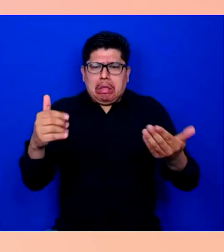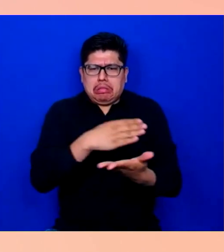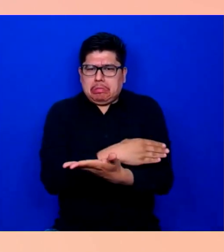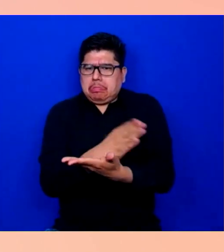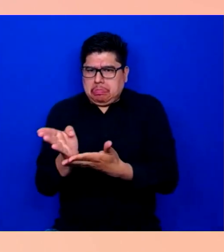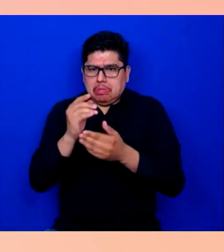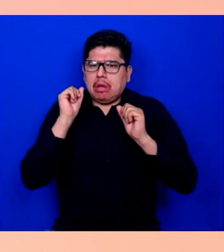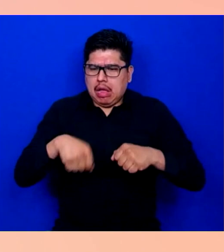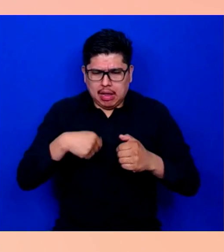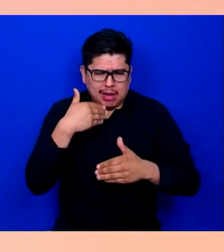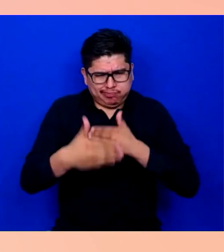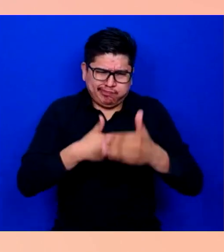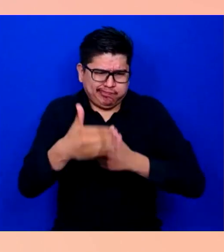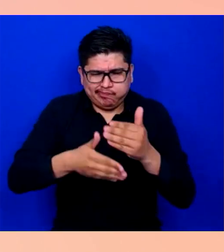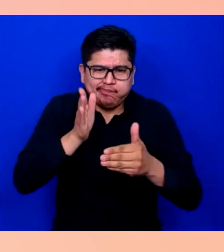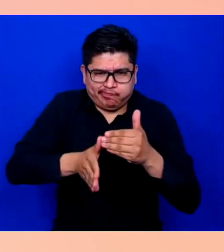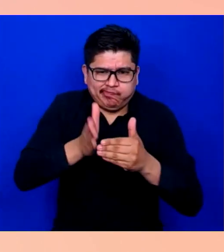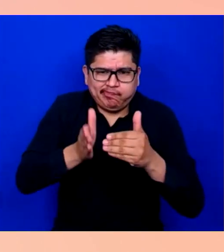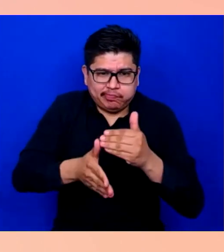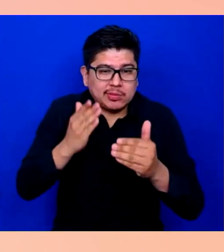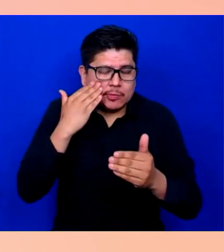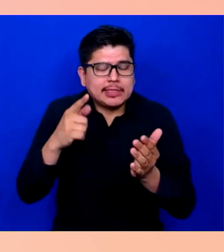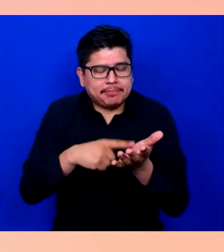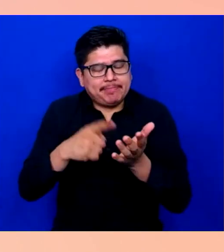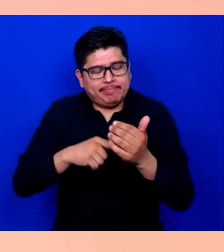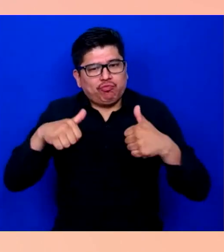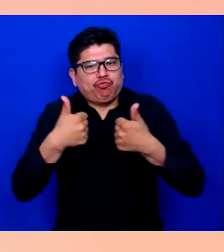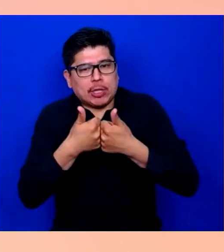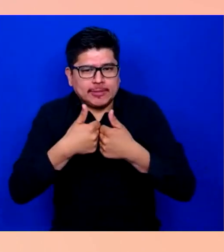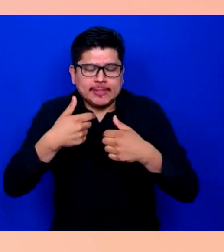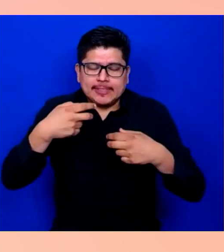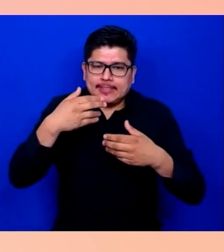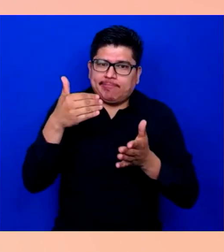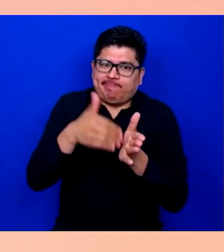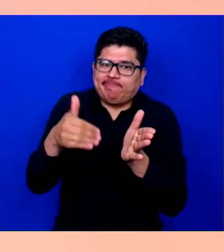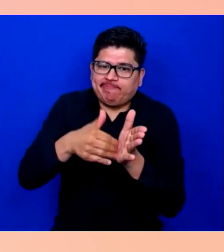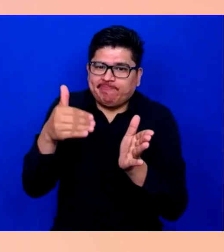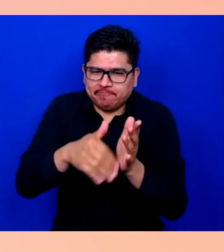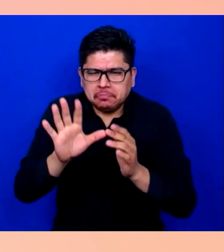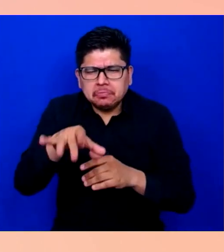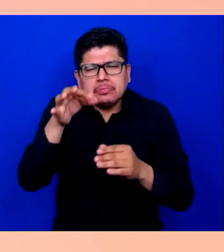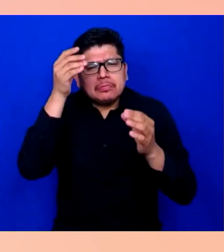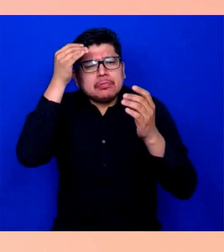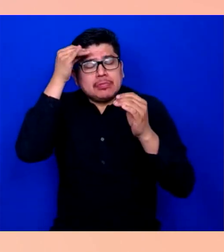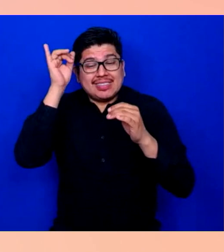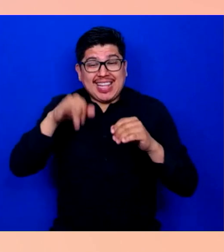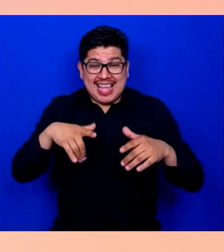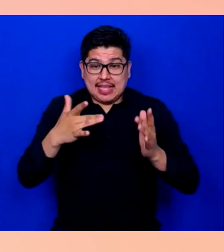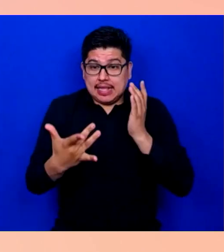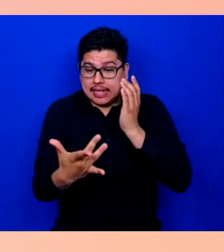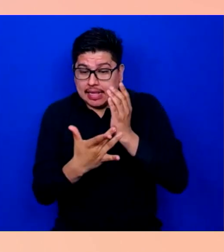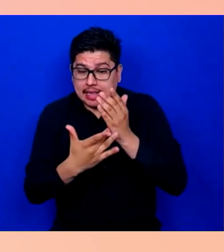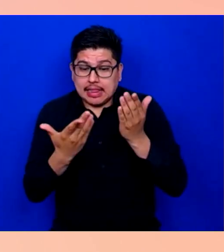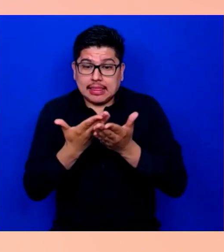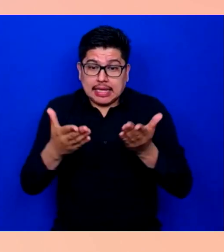Think of it like a super customizable personal assistant that you can trigger with your keyboard, your Braille display, your voice,